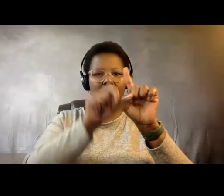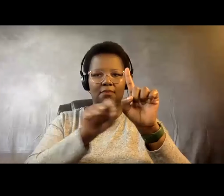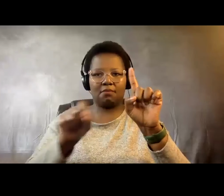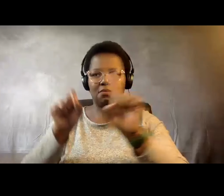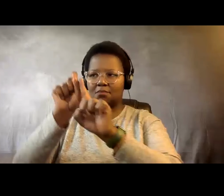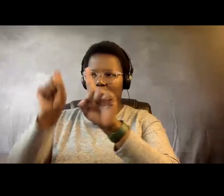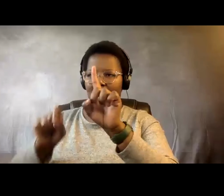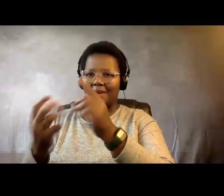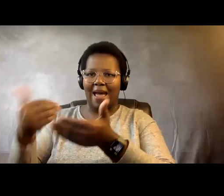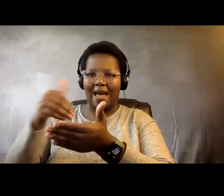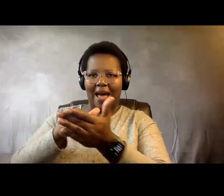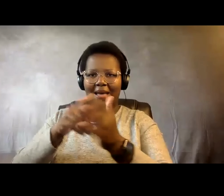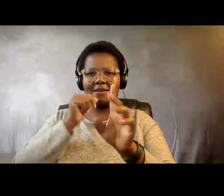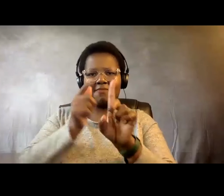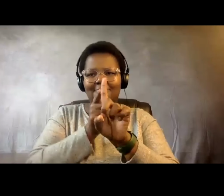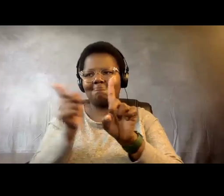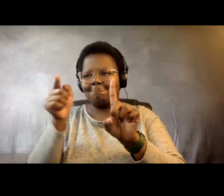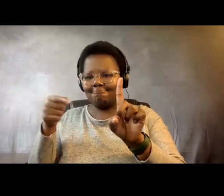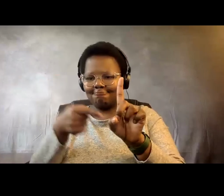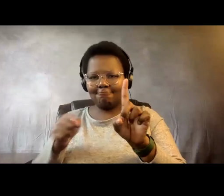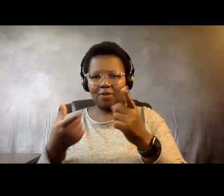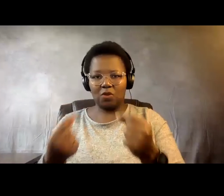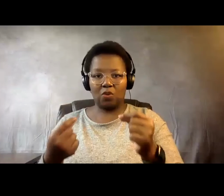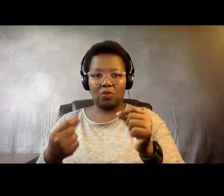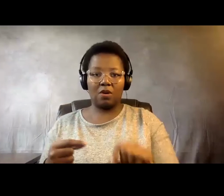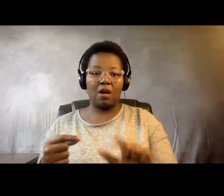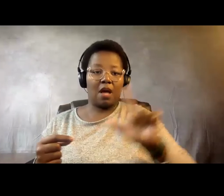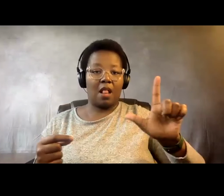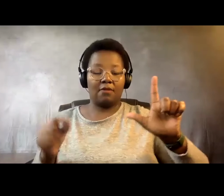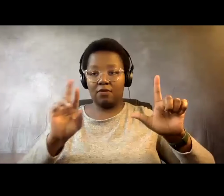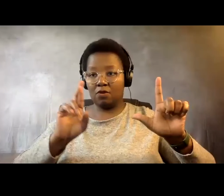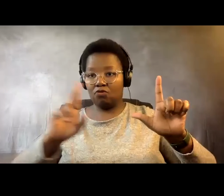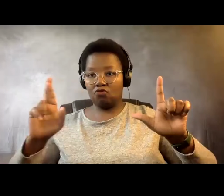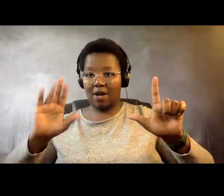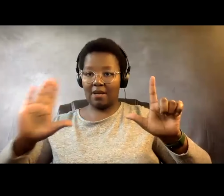arrow every time. So this is what I have on the left. On the right on my screen, I have arrows,